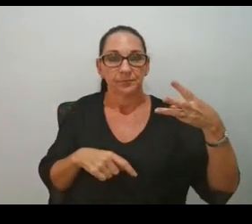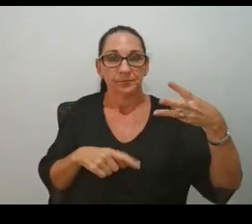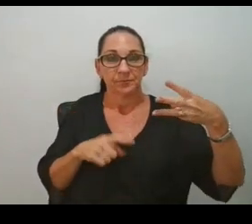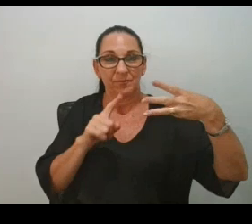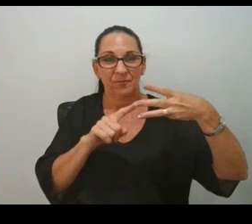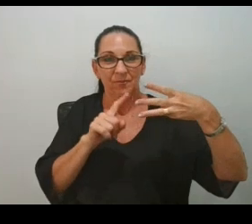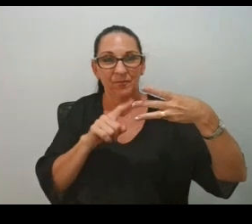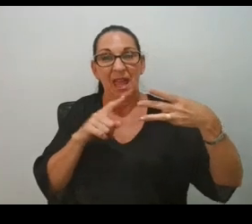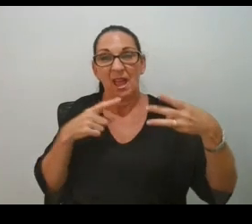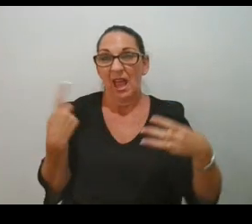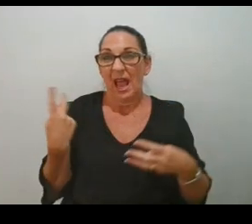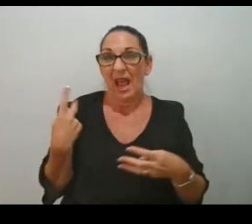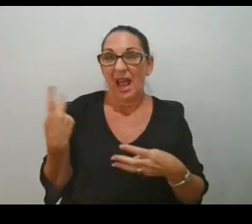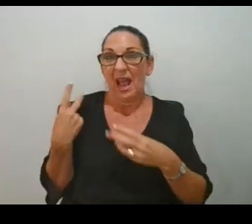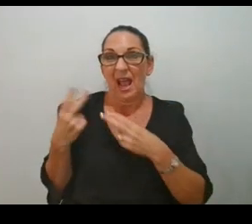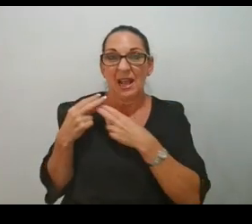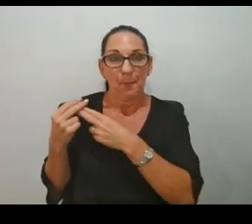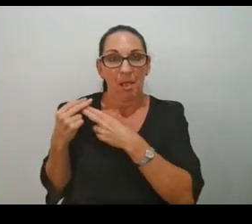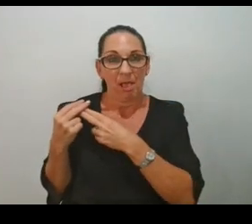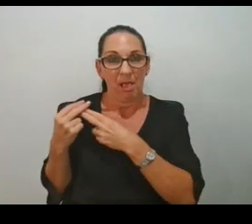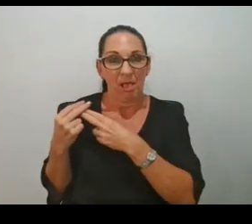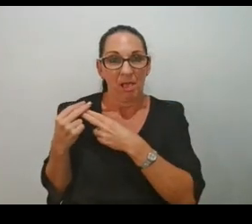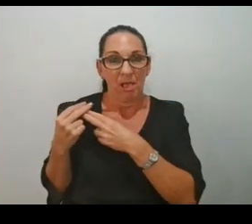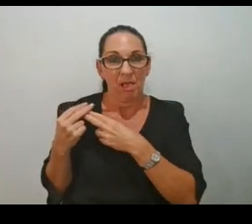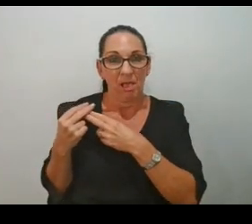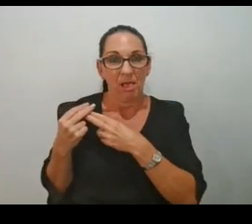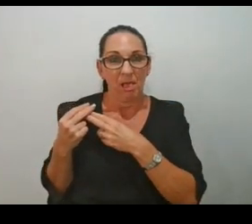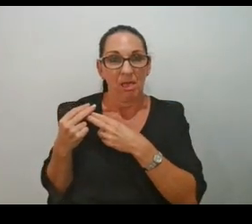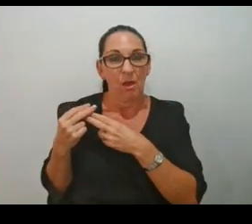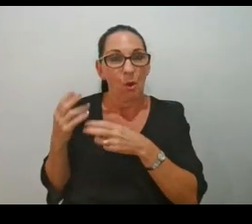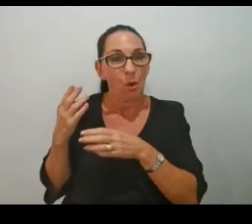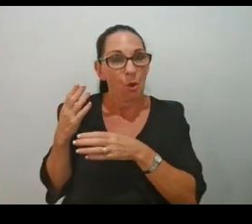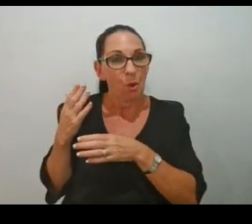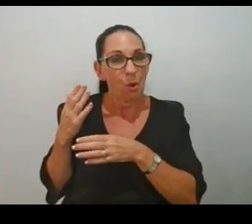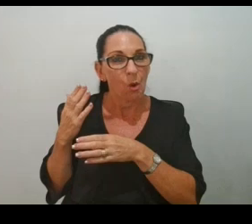for those category of clients and if you're a couple both working the top section applies